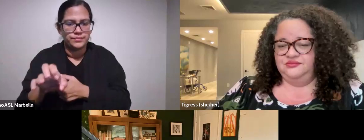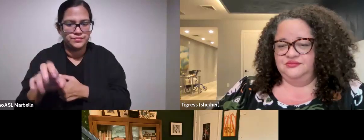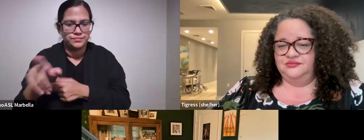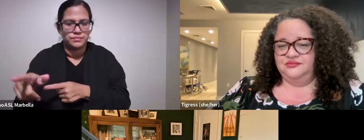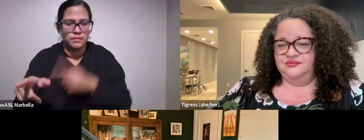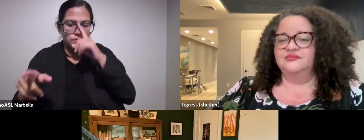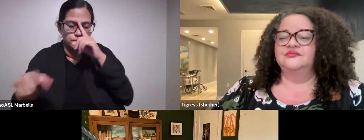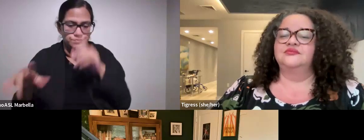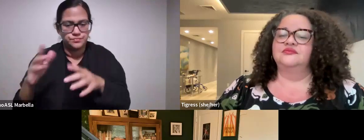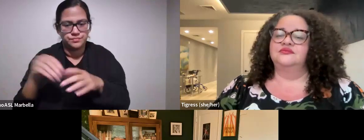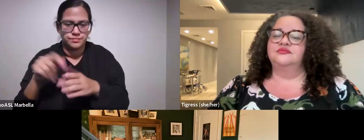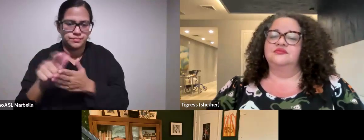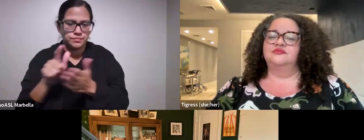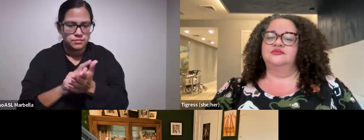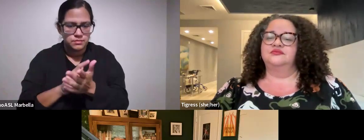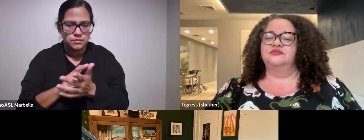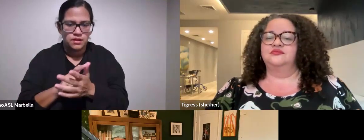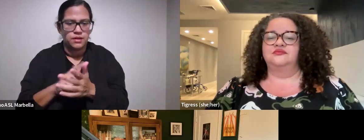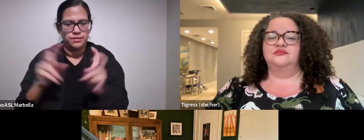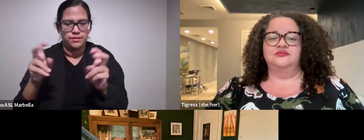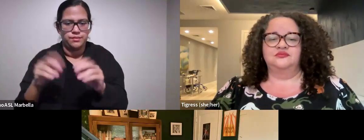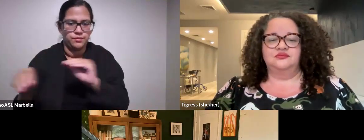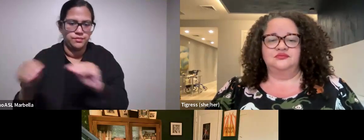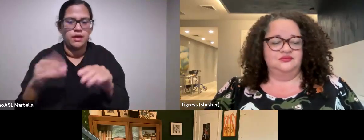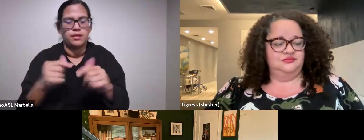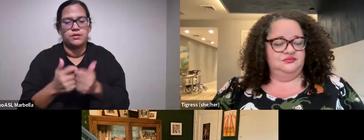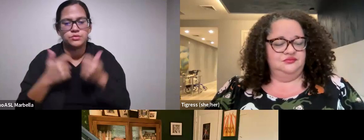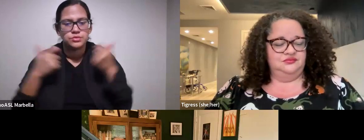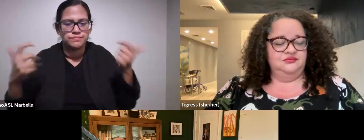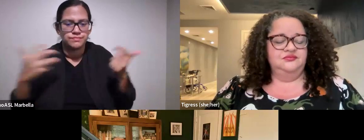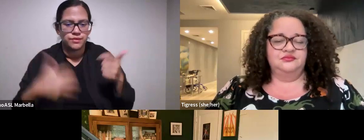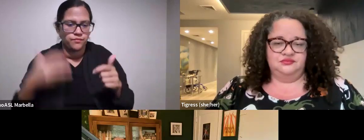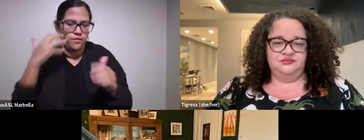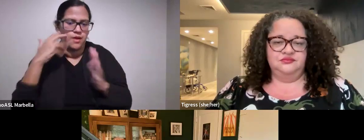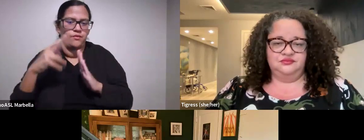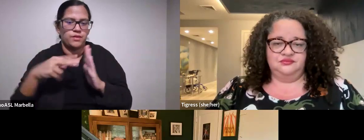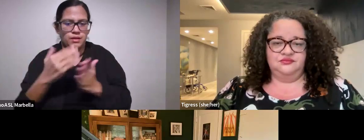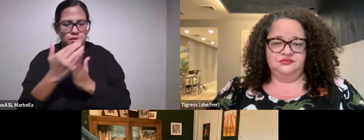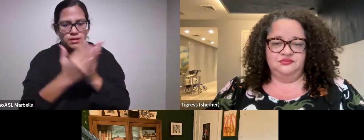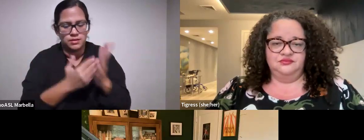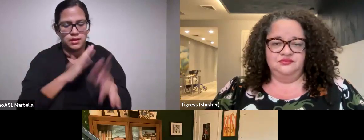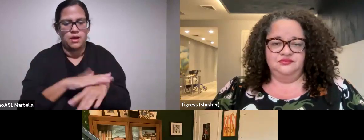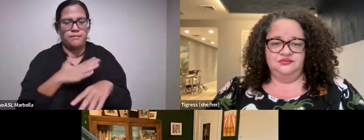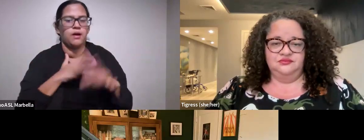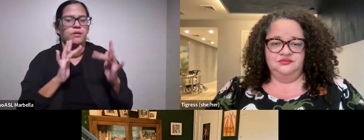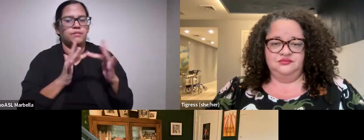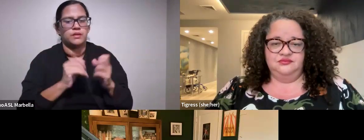and there's a gigantic fat reading list on my website that is just like, here's the laundry list of every book,